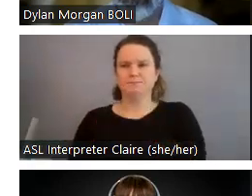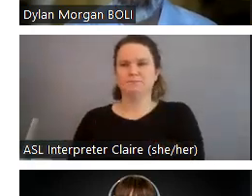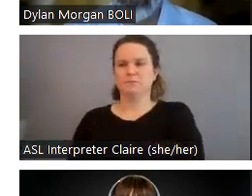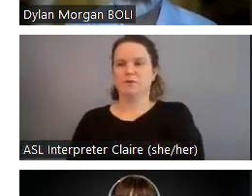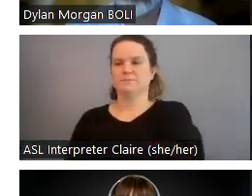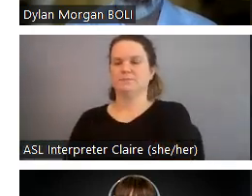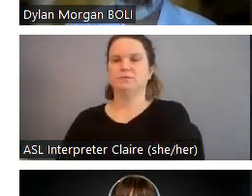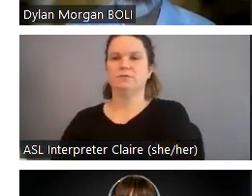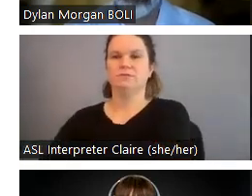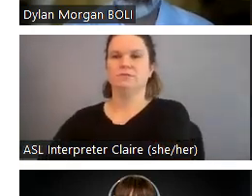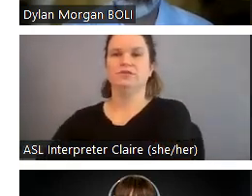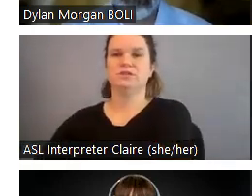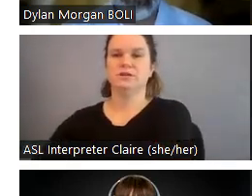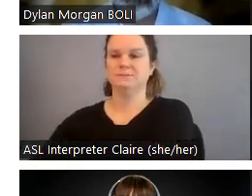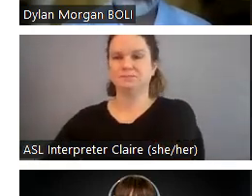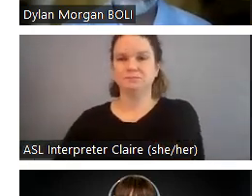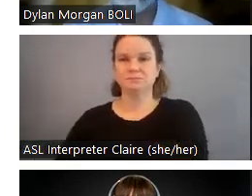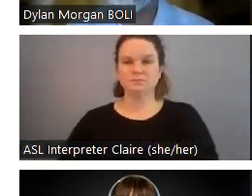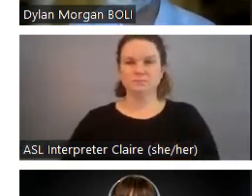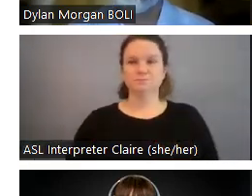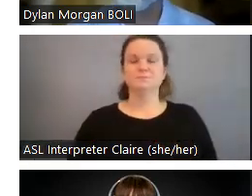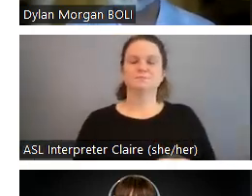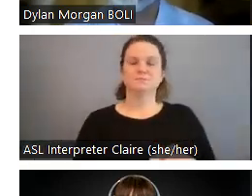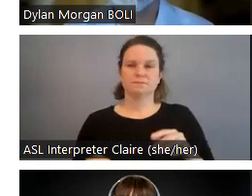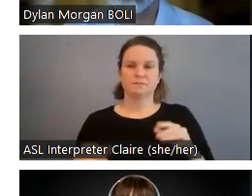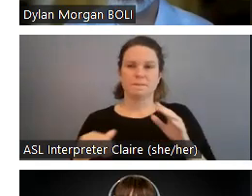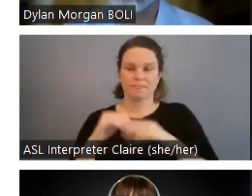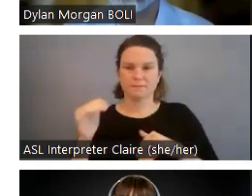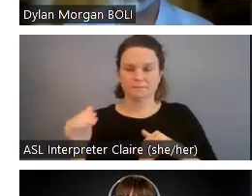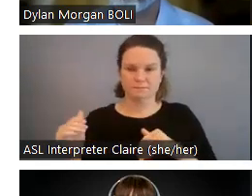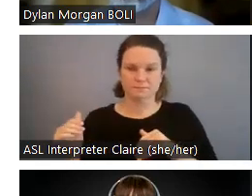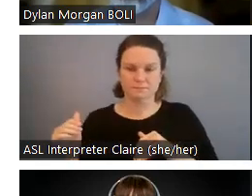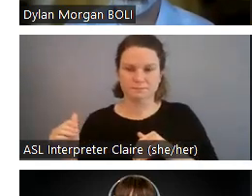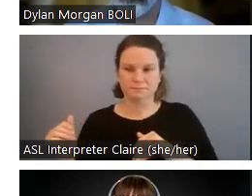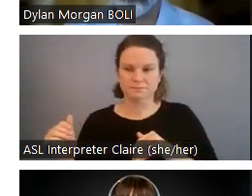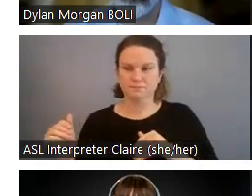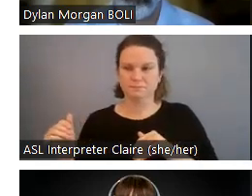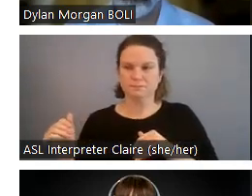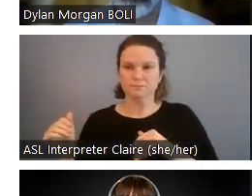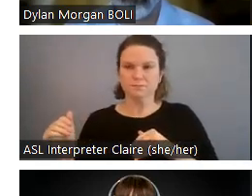and there is, um,